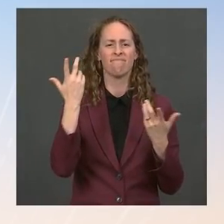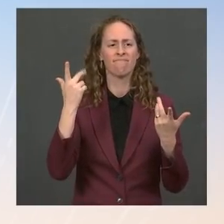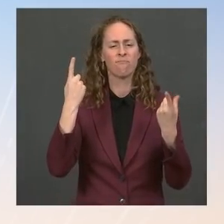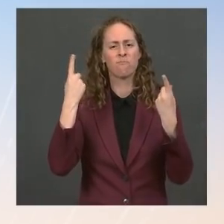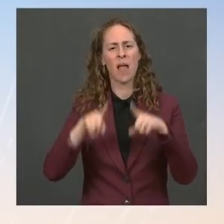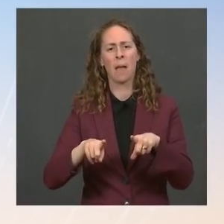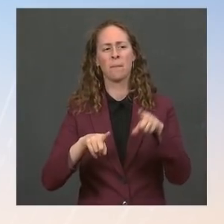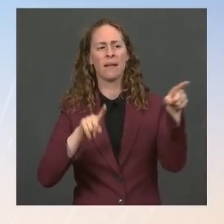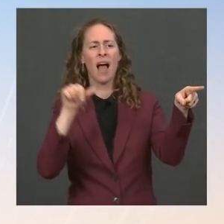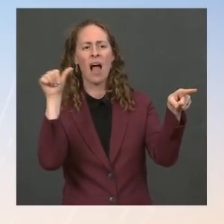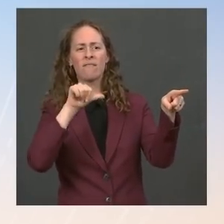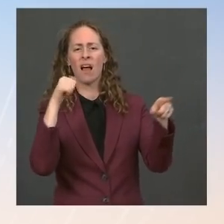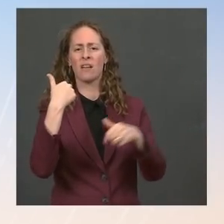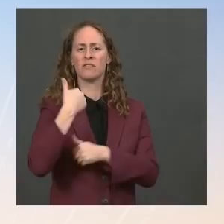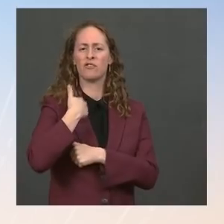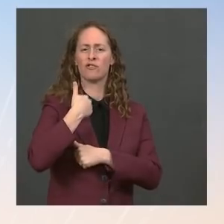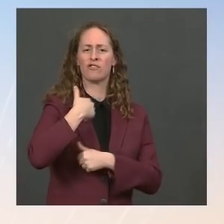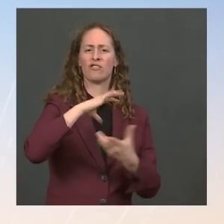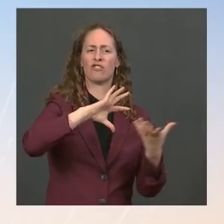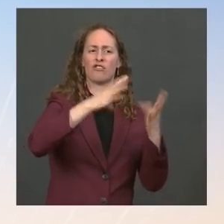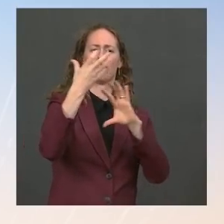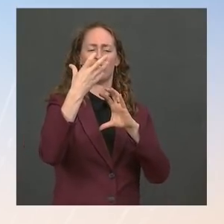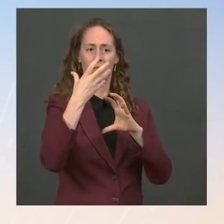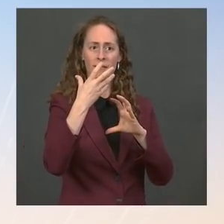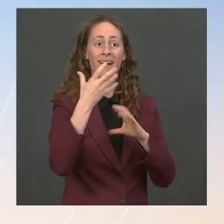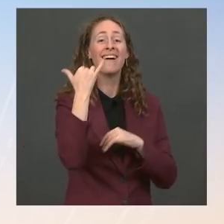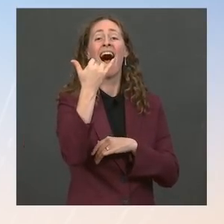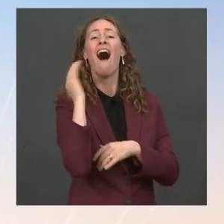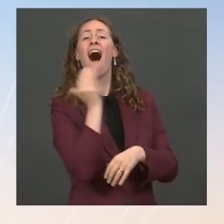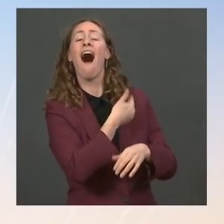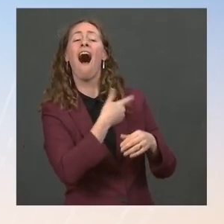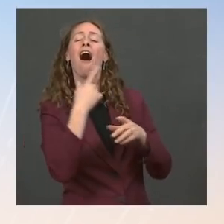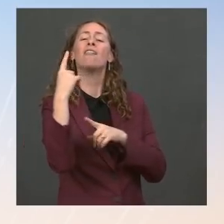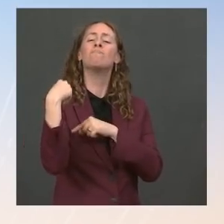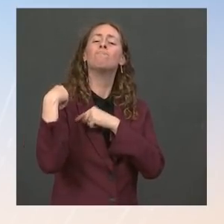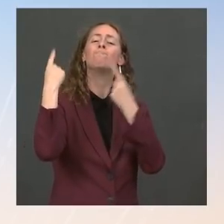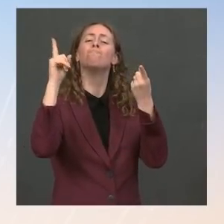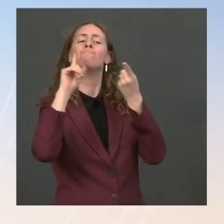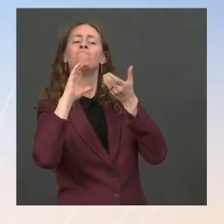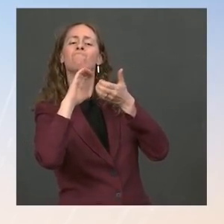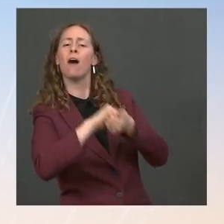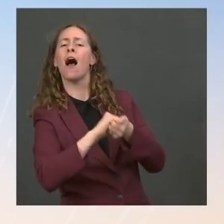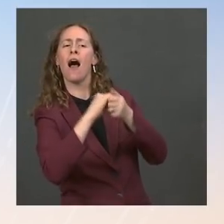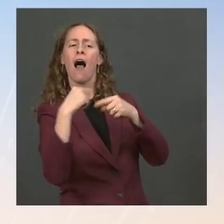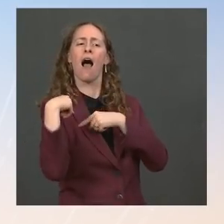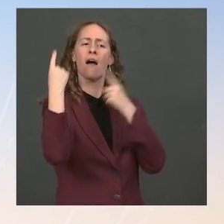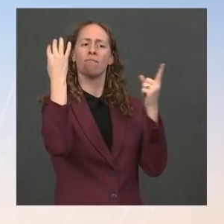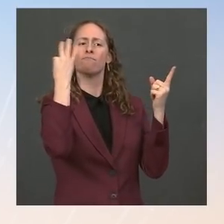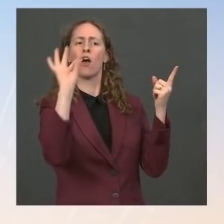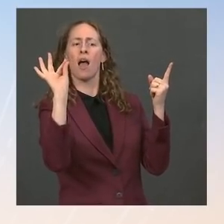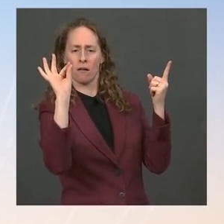and now the U.S.'s oldest ally, France, has recalled its ambassador after being blindsided by this submarine deal with Australia.